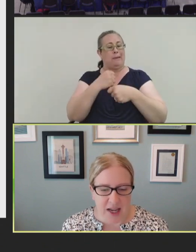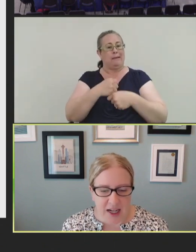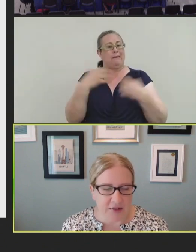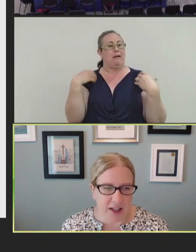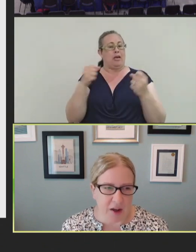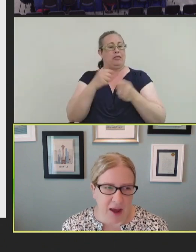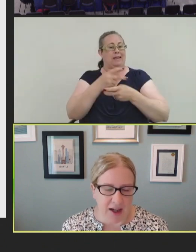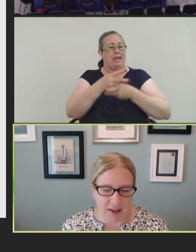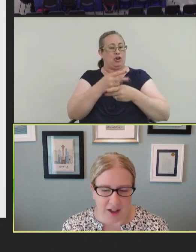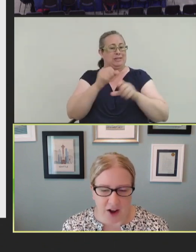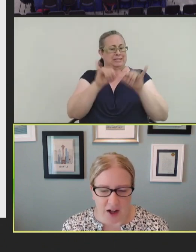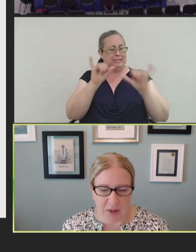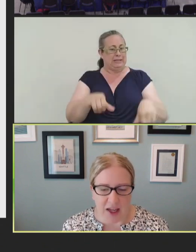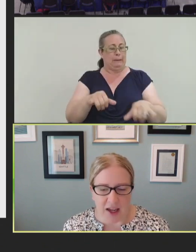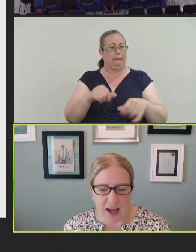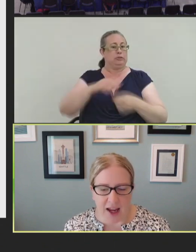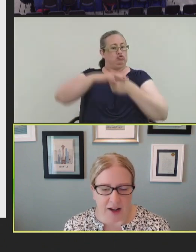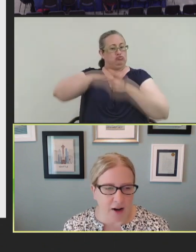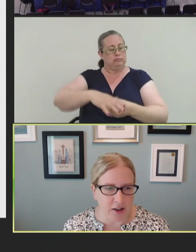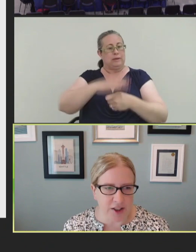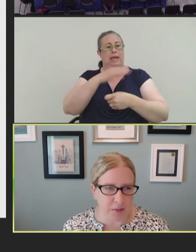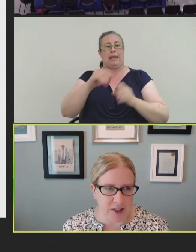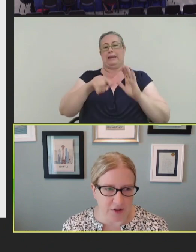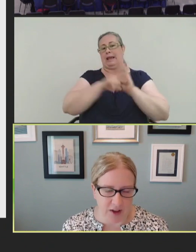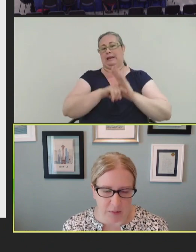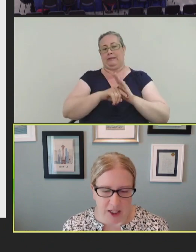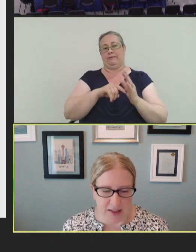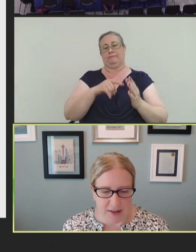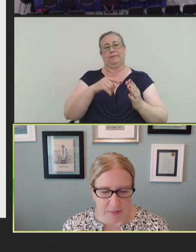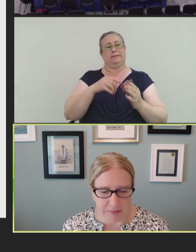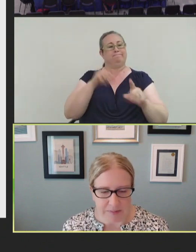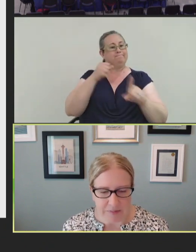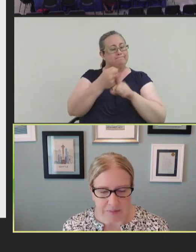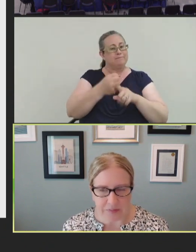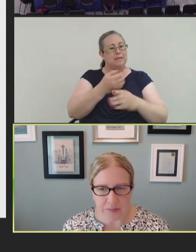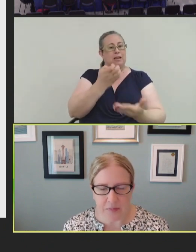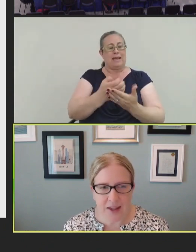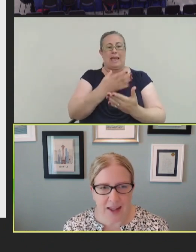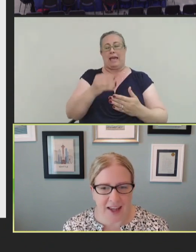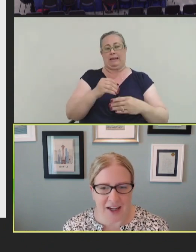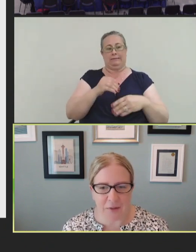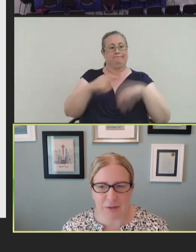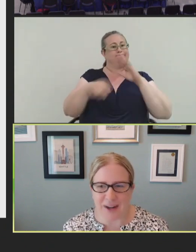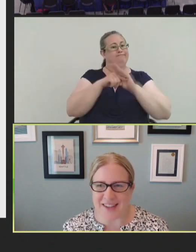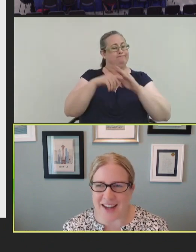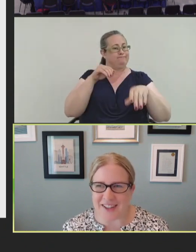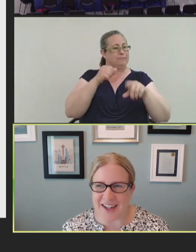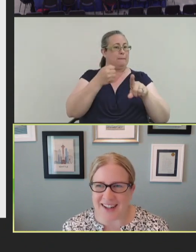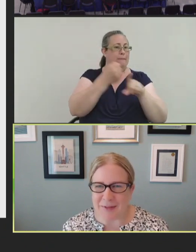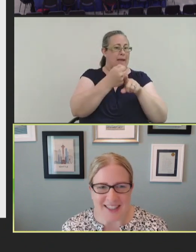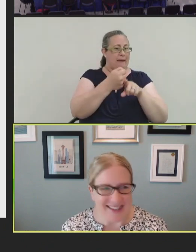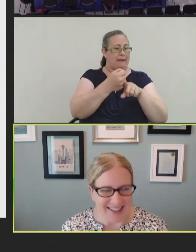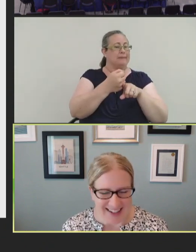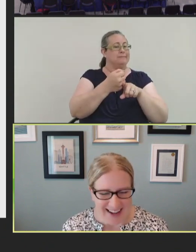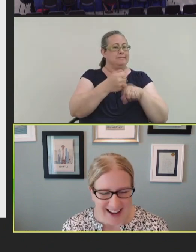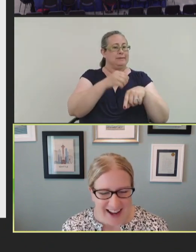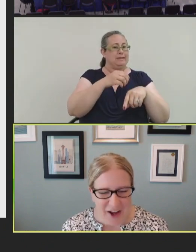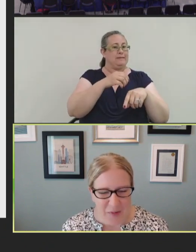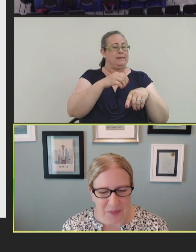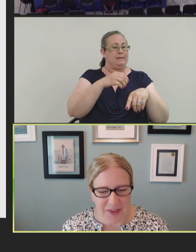negatively impact the economy, and add hardship to families. Can you press enter again, please?